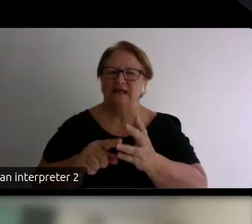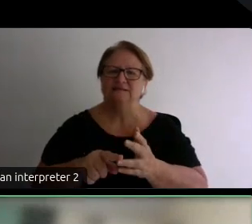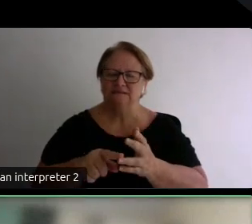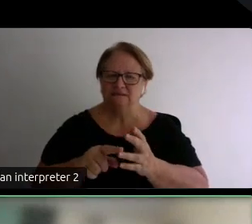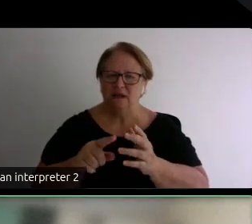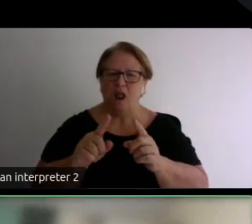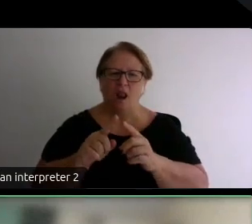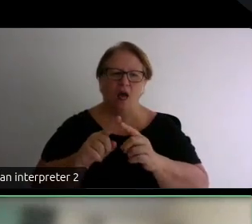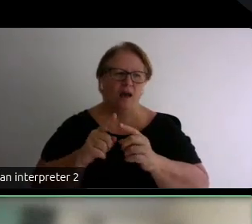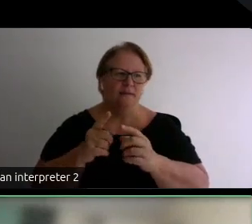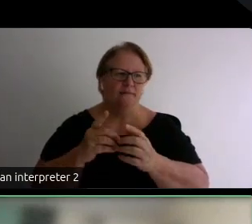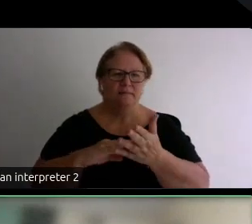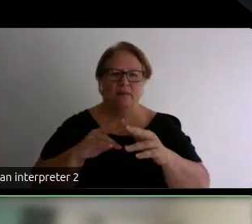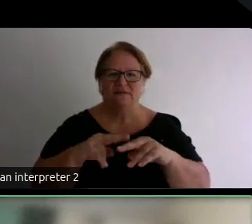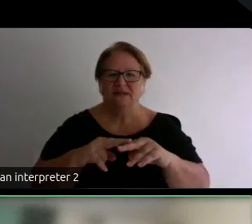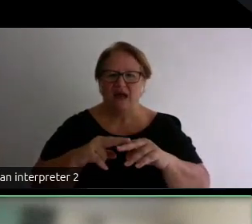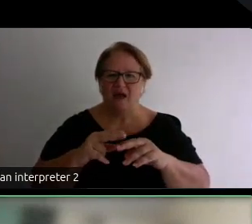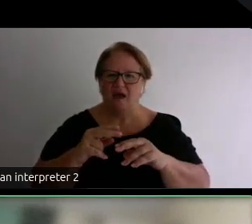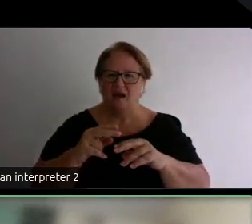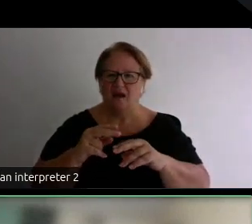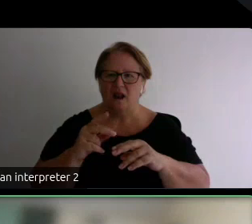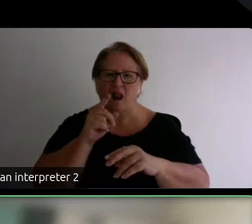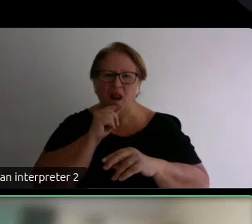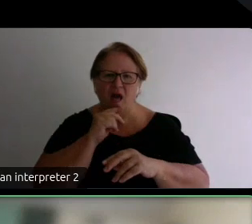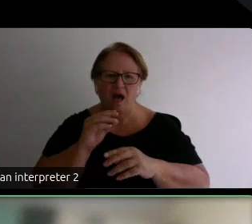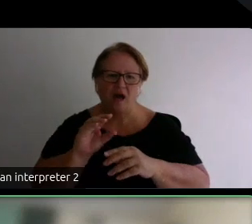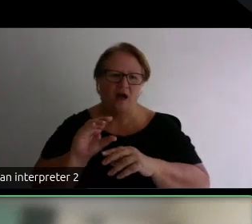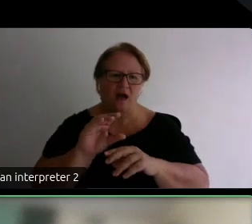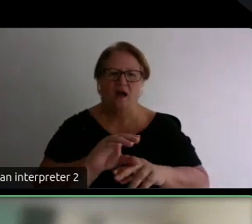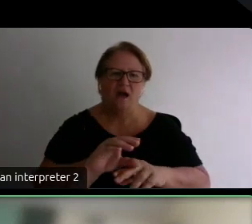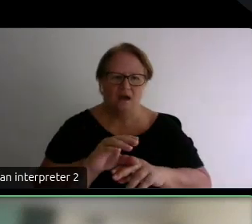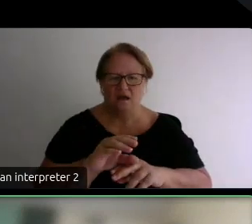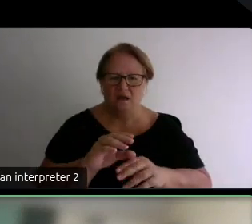mom or dad of one of the parties has loaned them an amount of money to buy a family